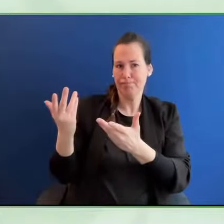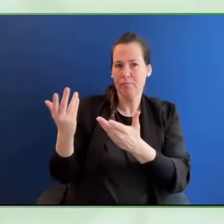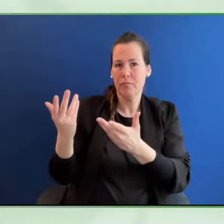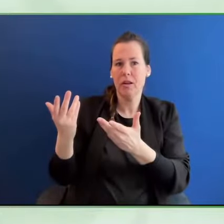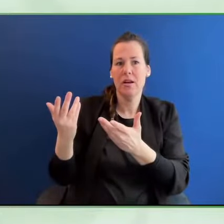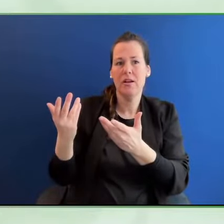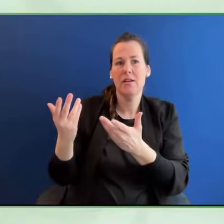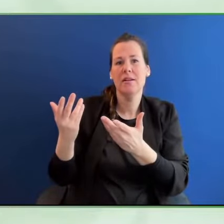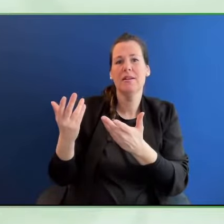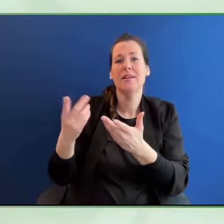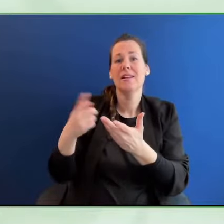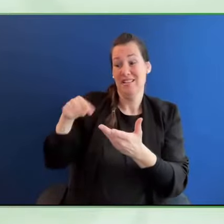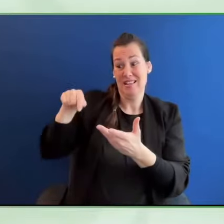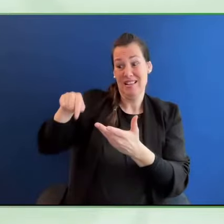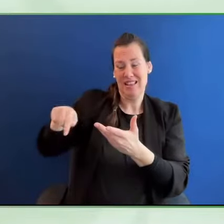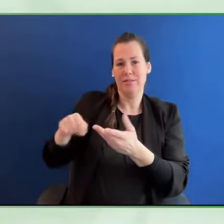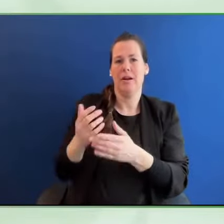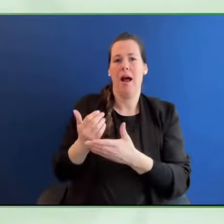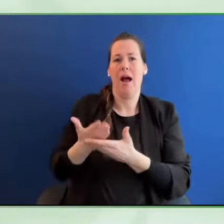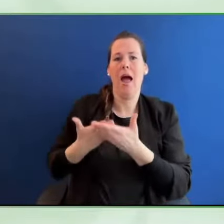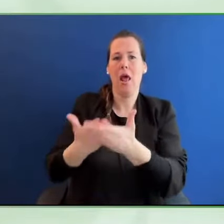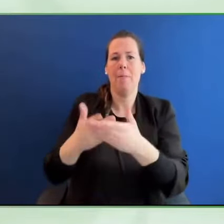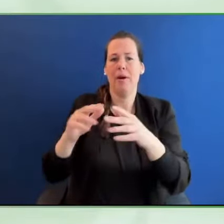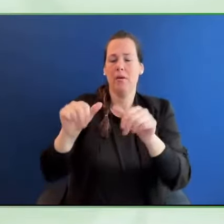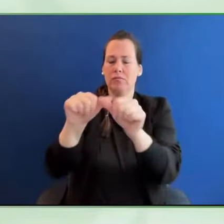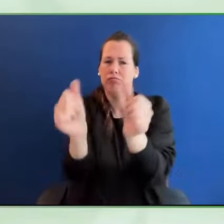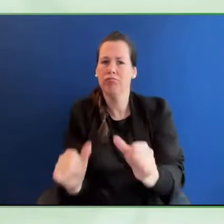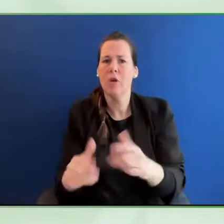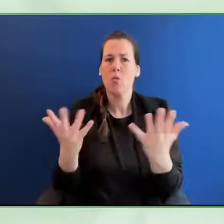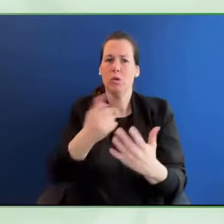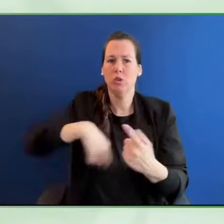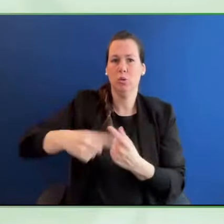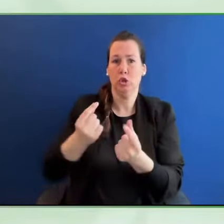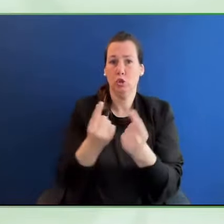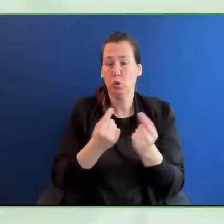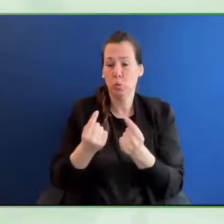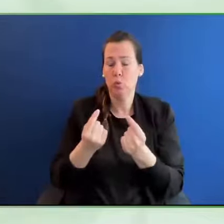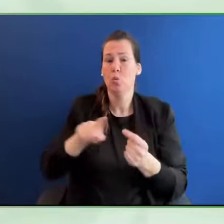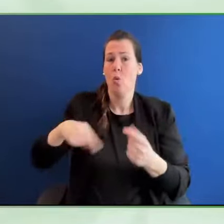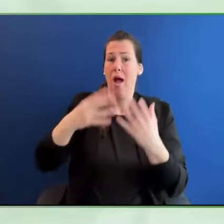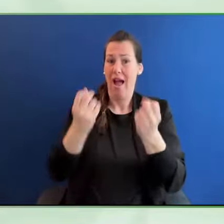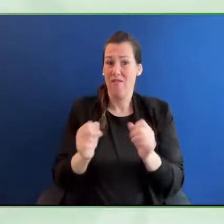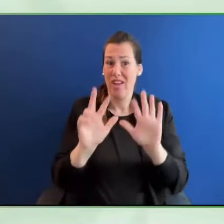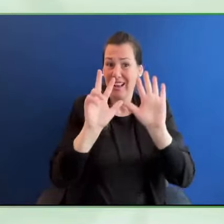But we also sometimes do policy café's, when you have sometimes quite a complex new European